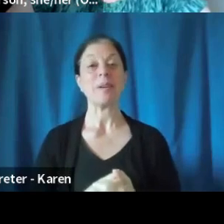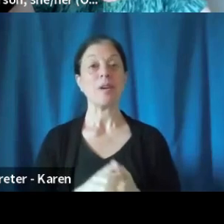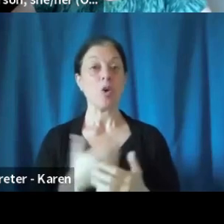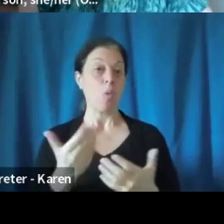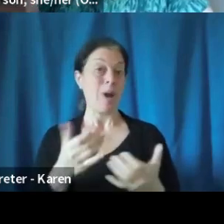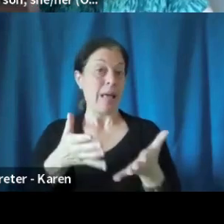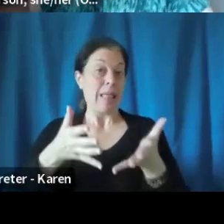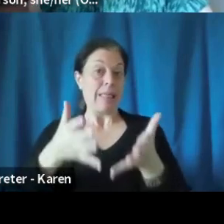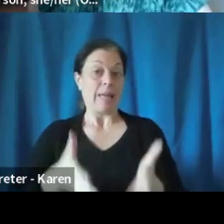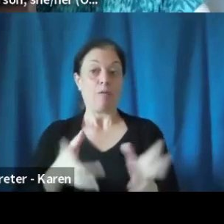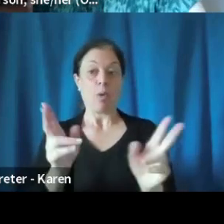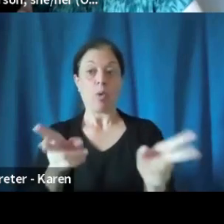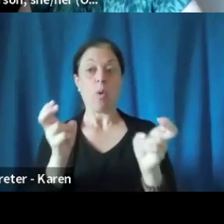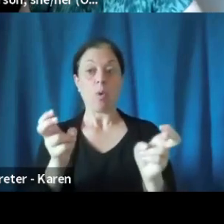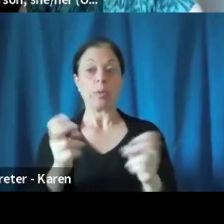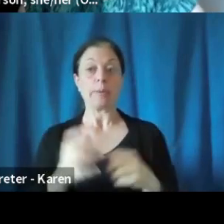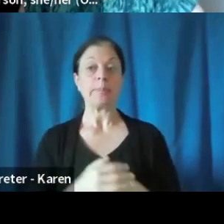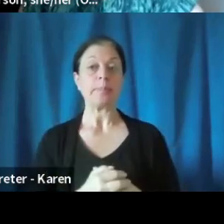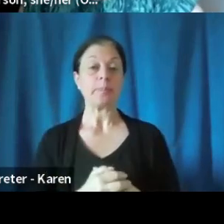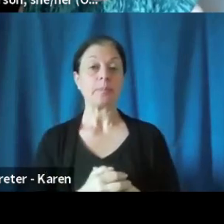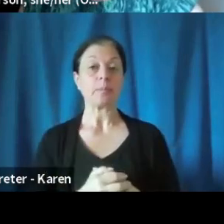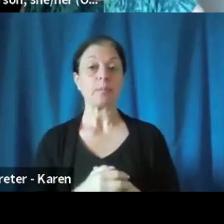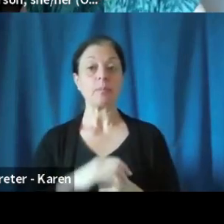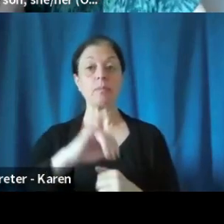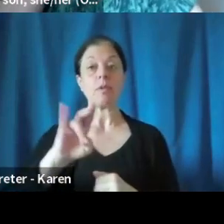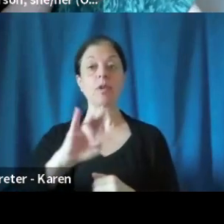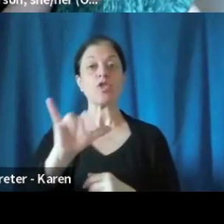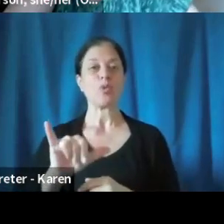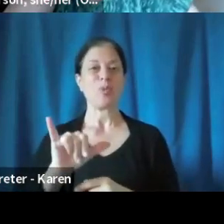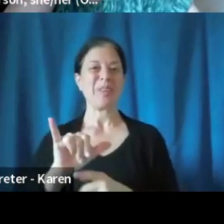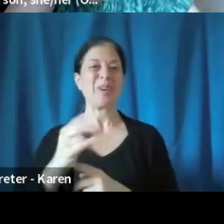the back end.